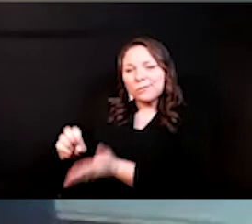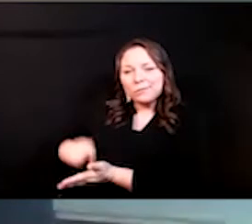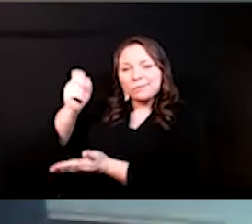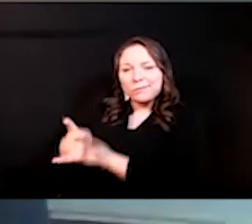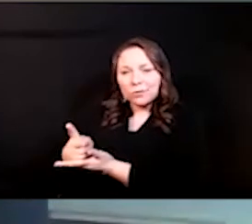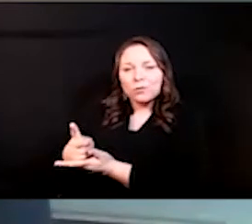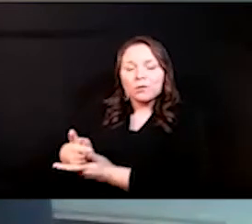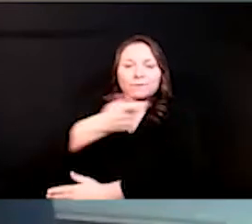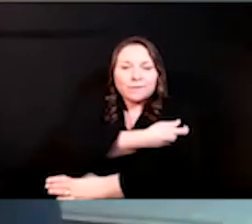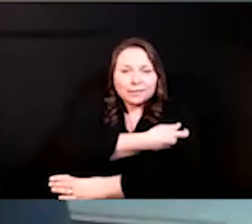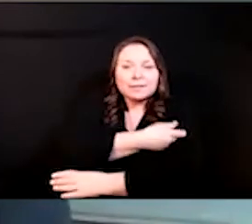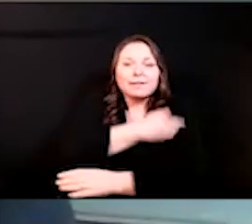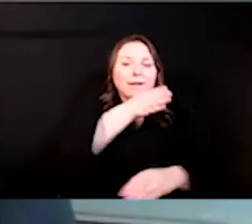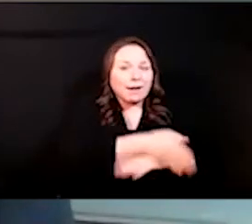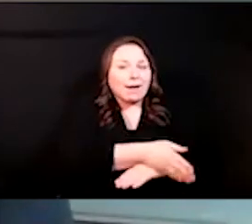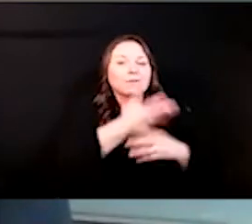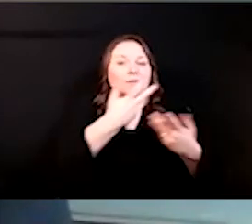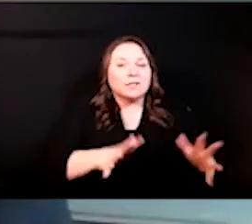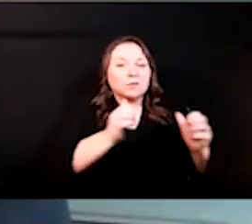AUTHORIZING THE VACCINES AFTER THEY REVIEWED THE CLINICAL